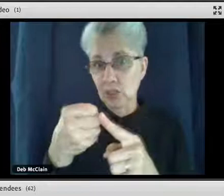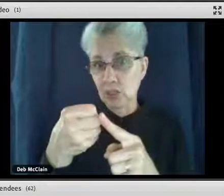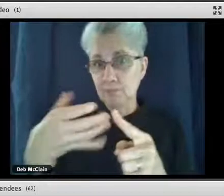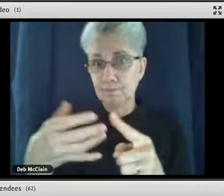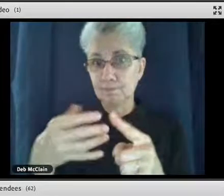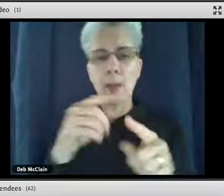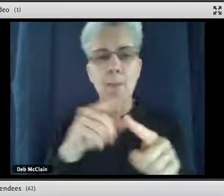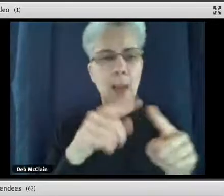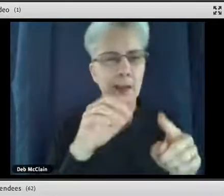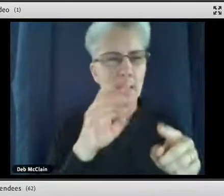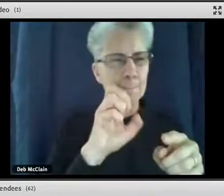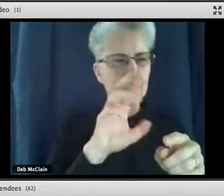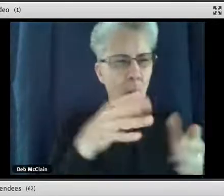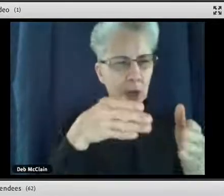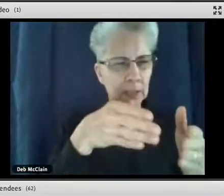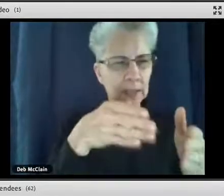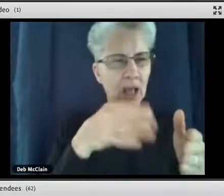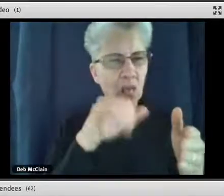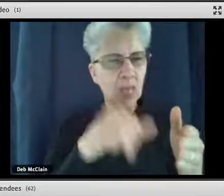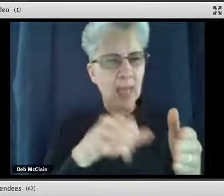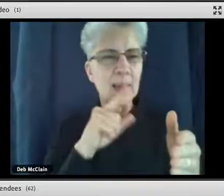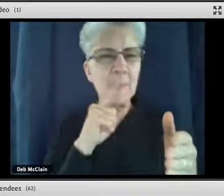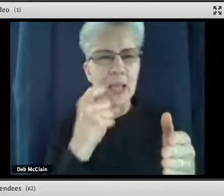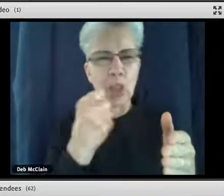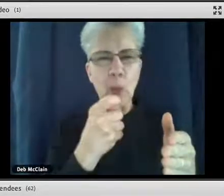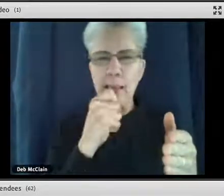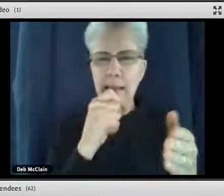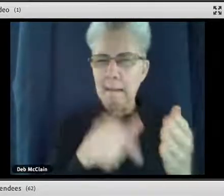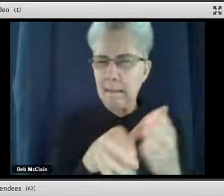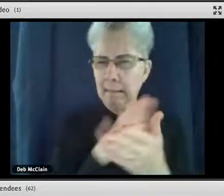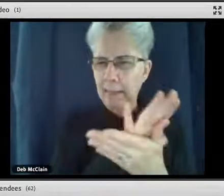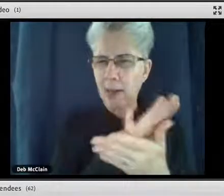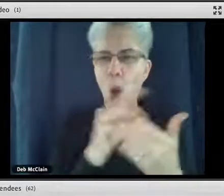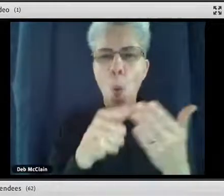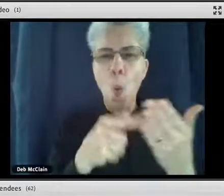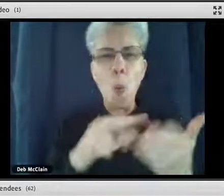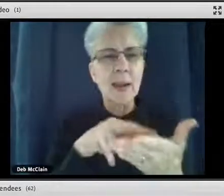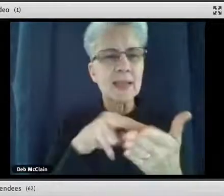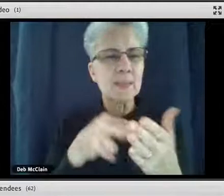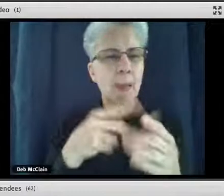However, MARC documentation can be a little unclear on what is meant by fixed fields.